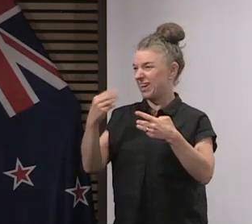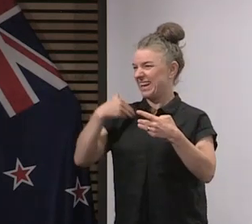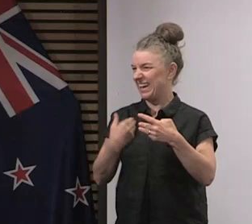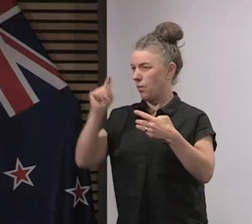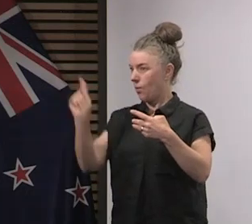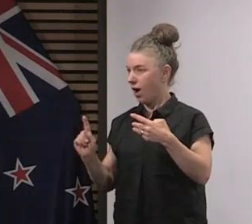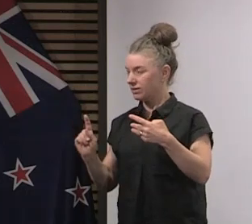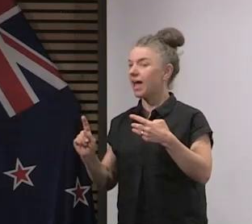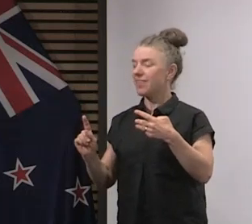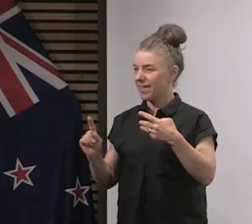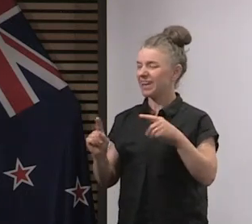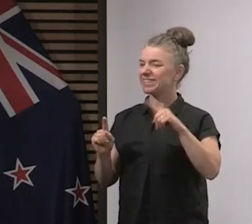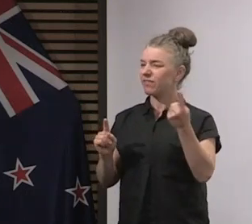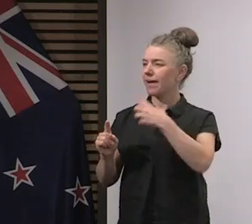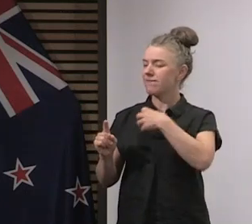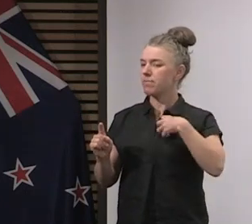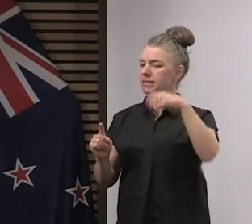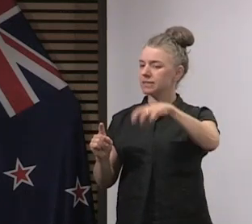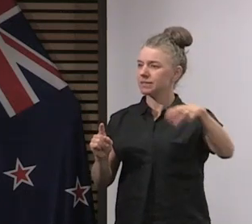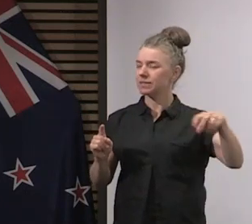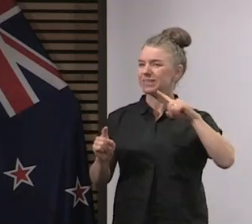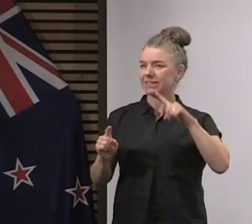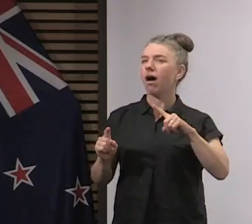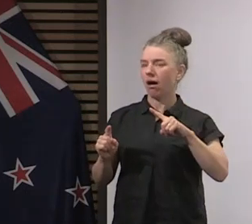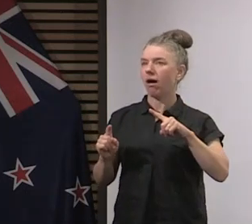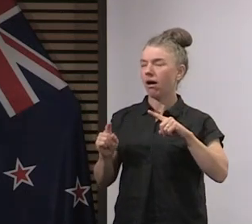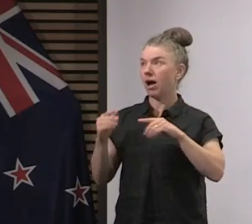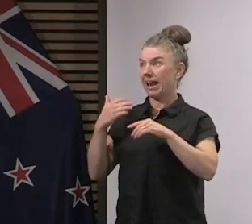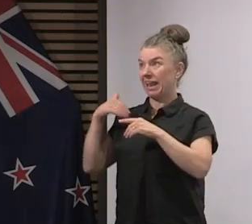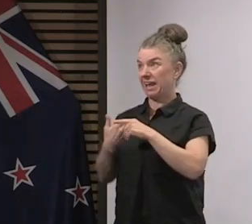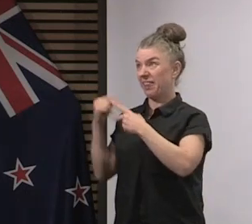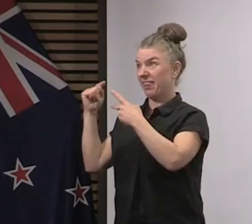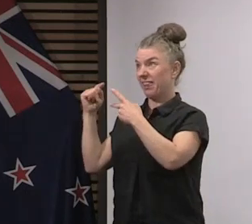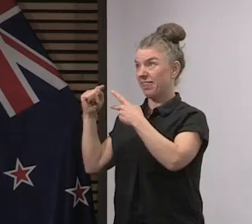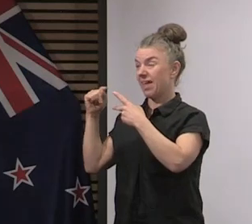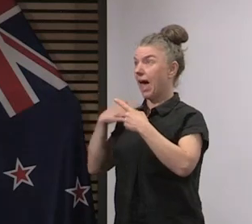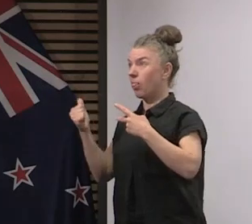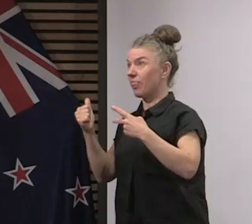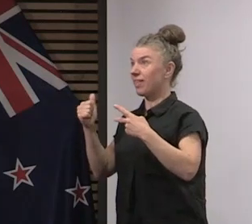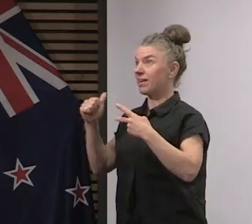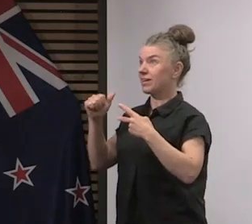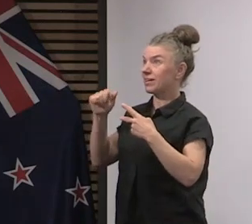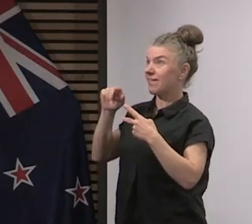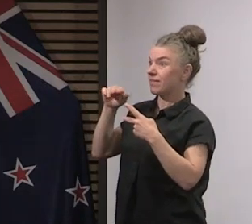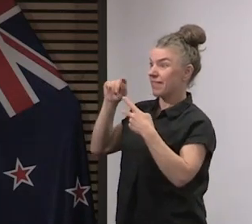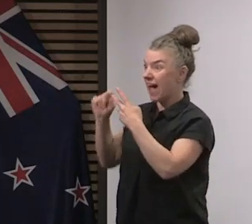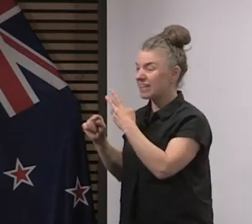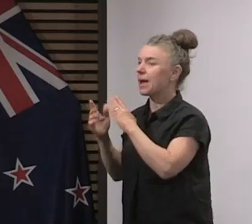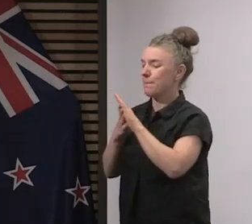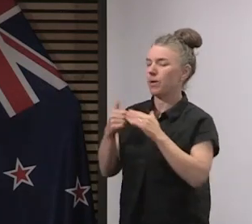things as to what we need to achieve within that alert level 3 and then other parts of Government will be very good at then translating that